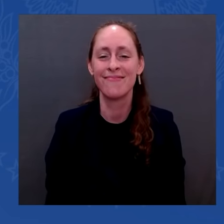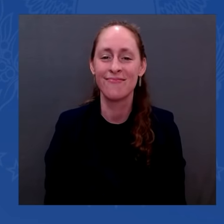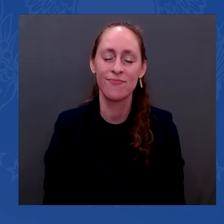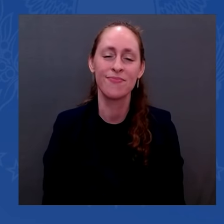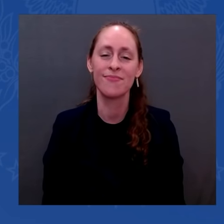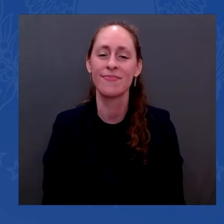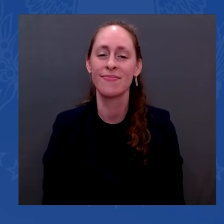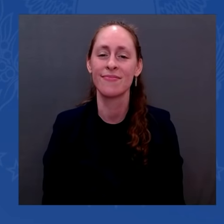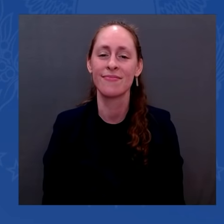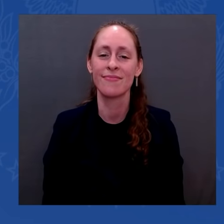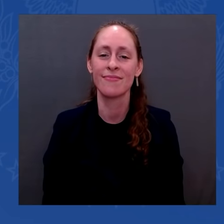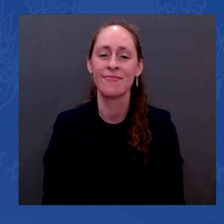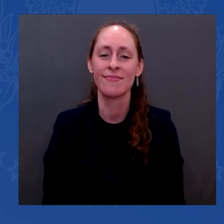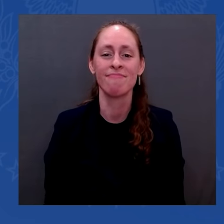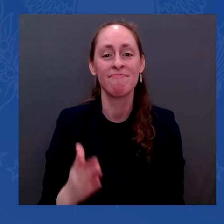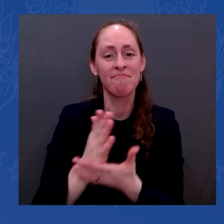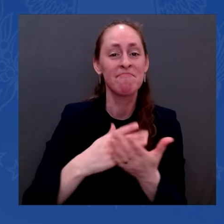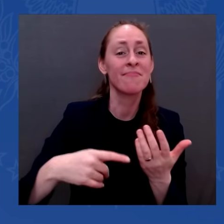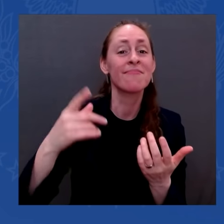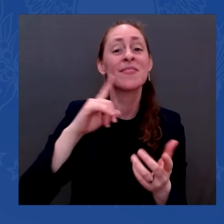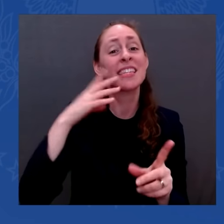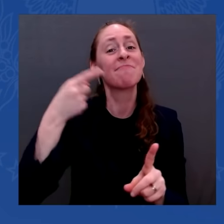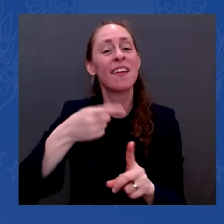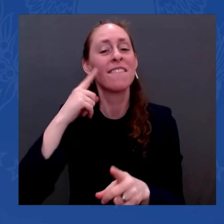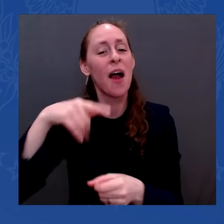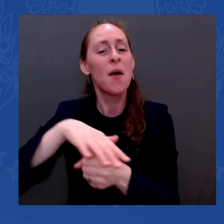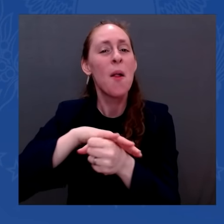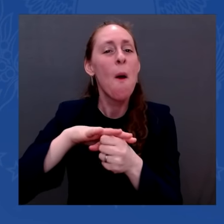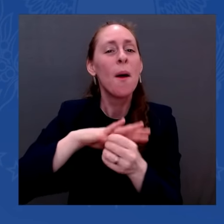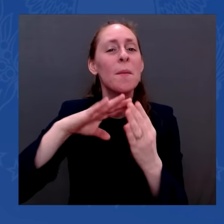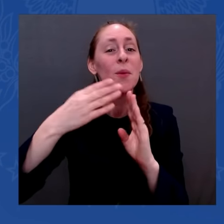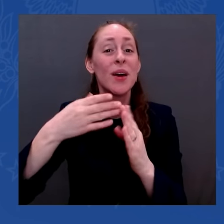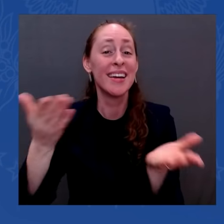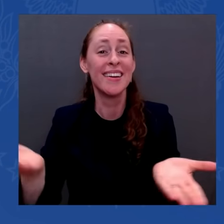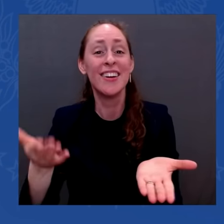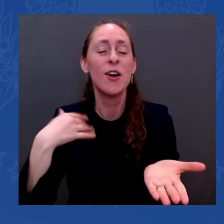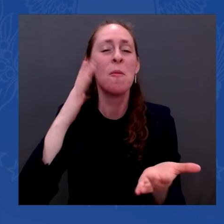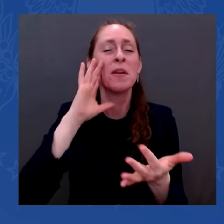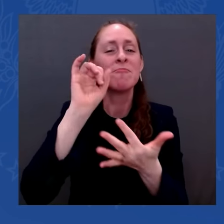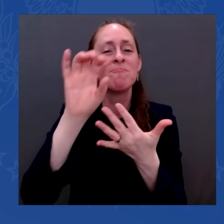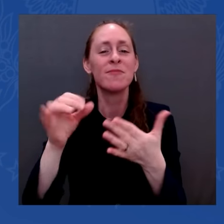So, at BHE Renewables, we are working not